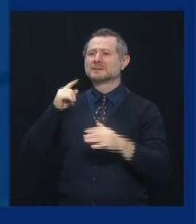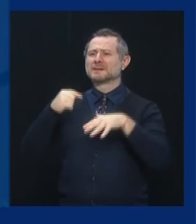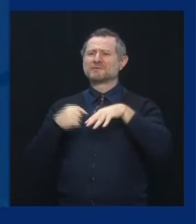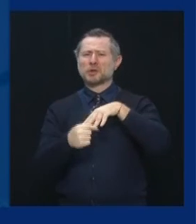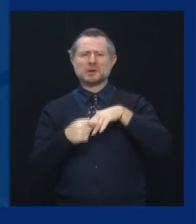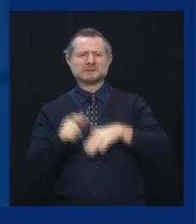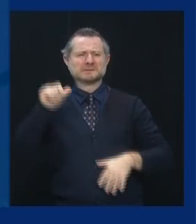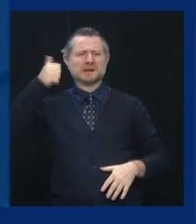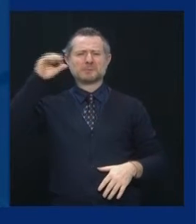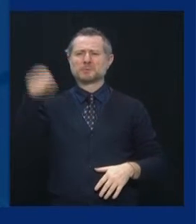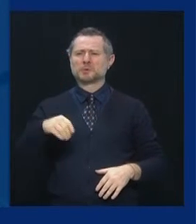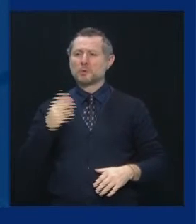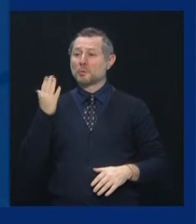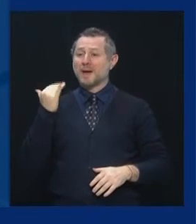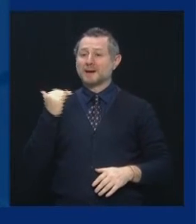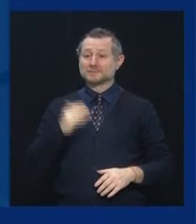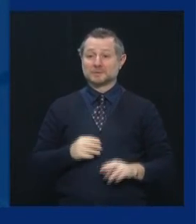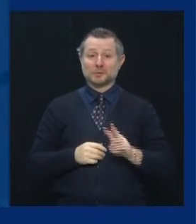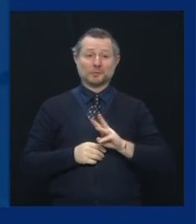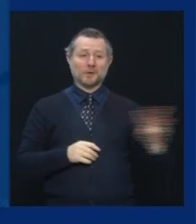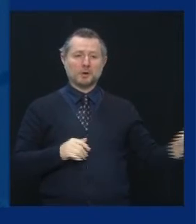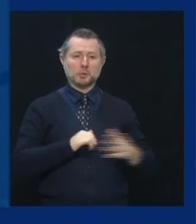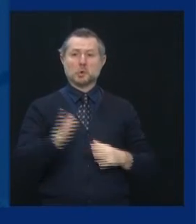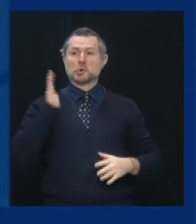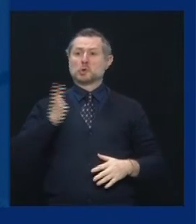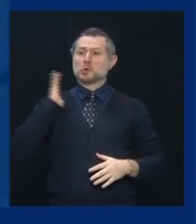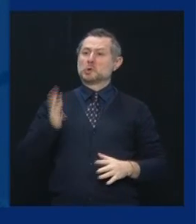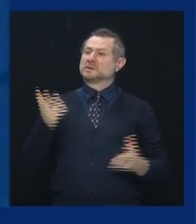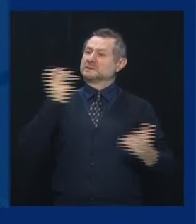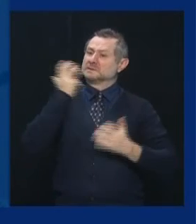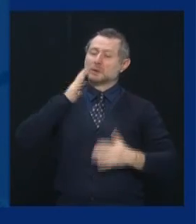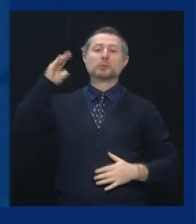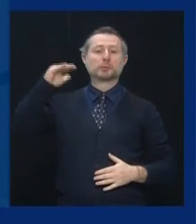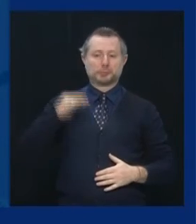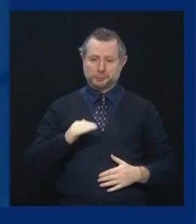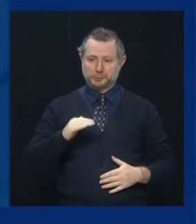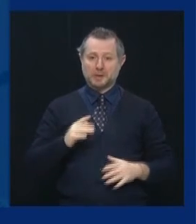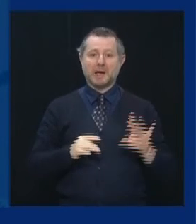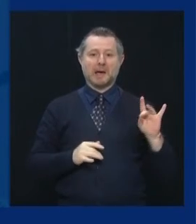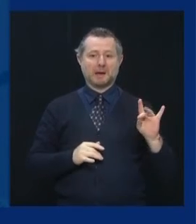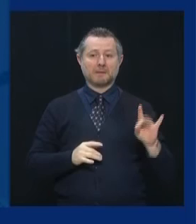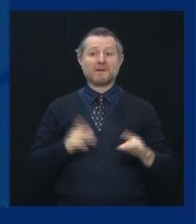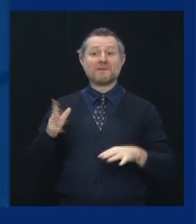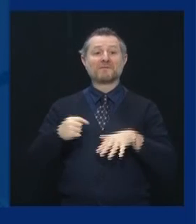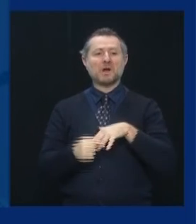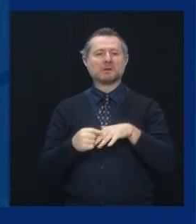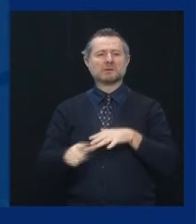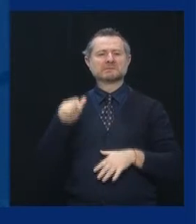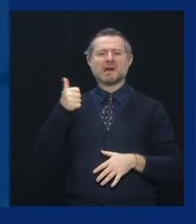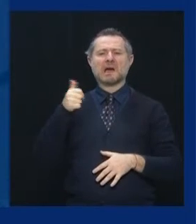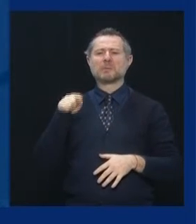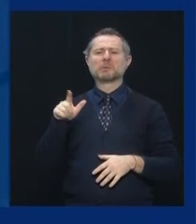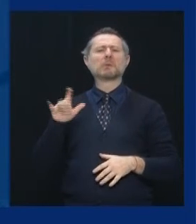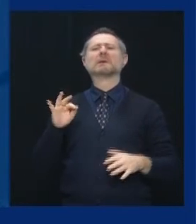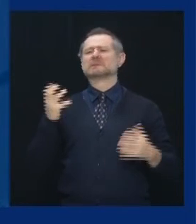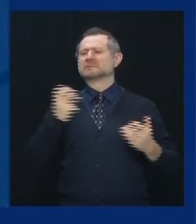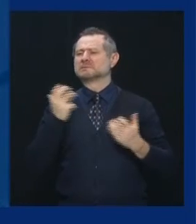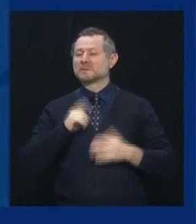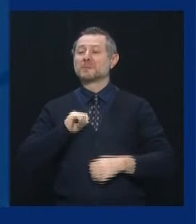WHY IS THE SOUTHERN TIER AT FIVE AND FINGER LAKES AT 10, WHY IS